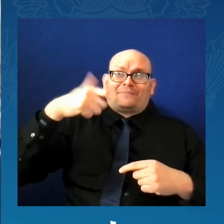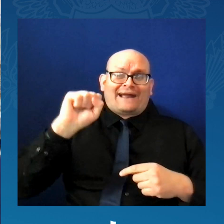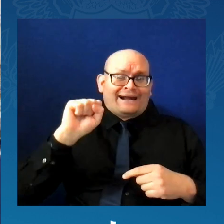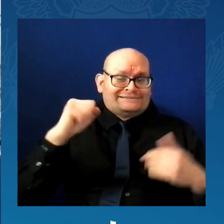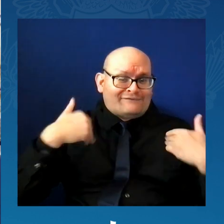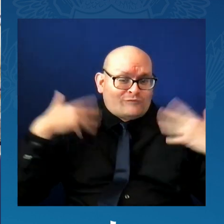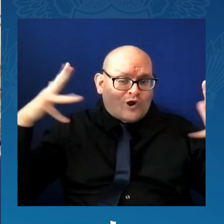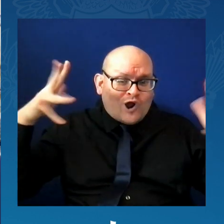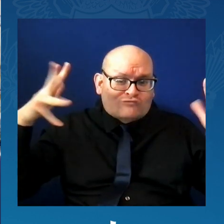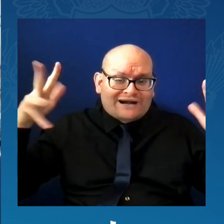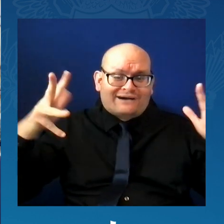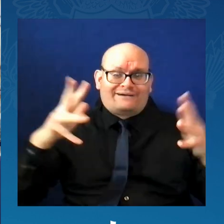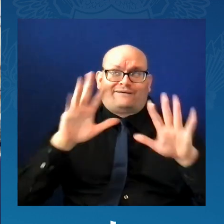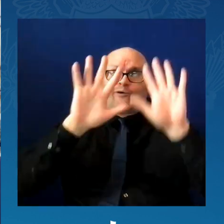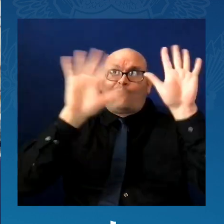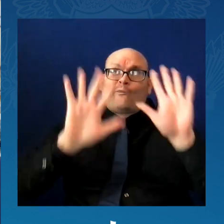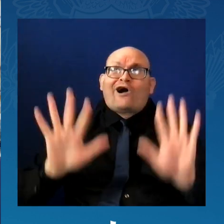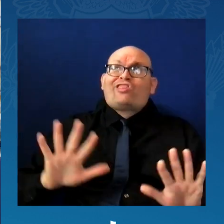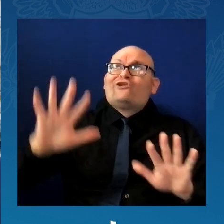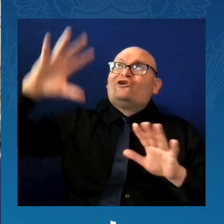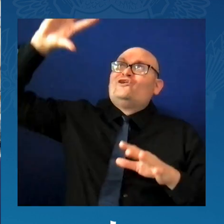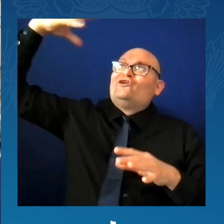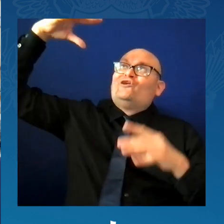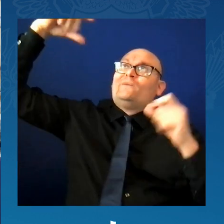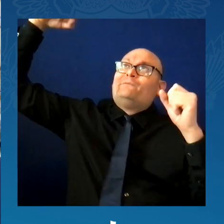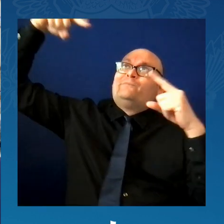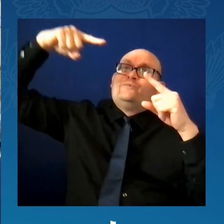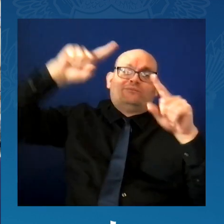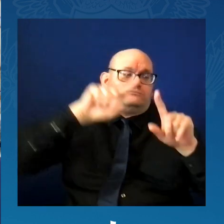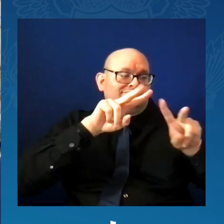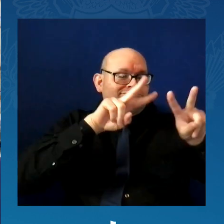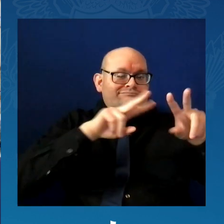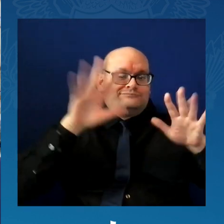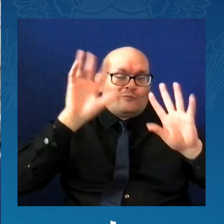by transforming how we build rockets, manufacture and launch satellites,